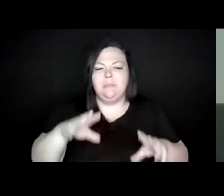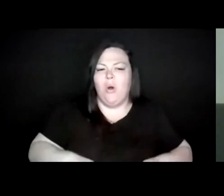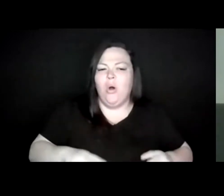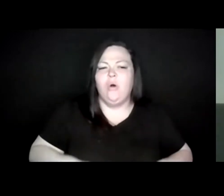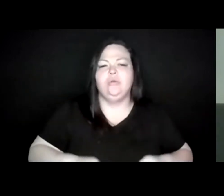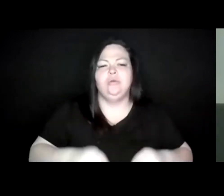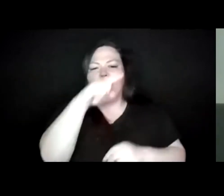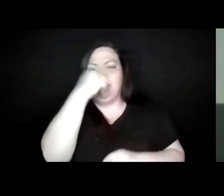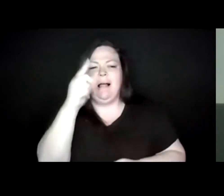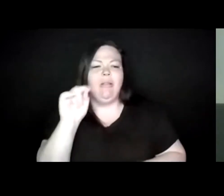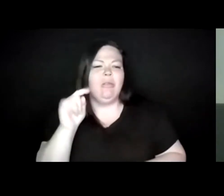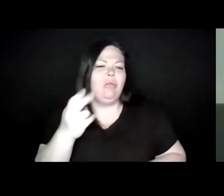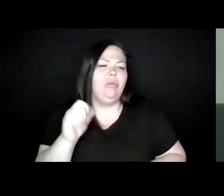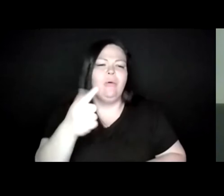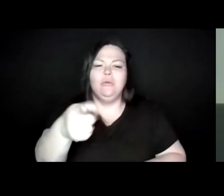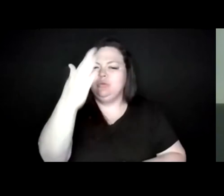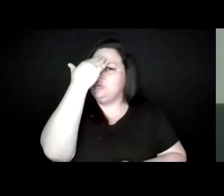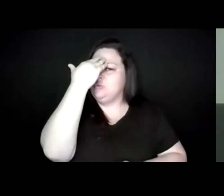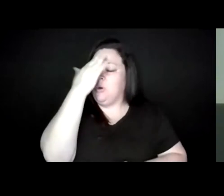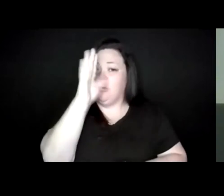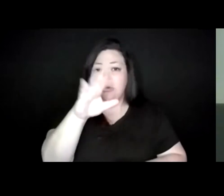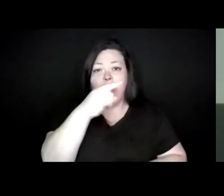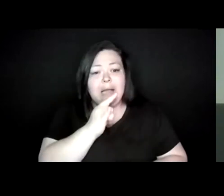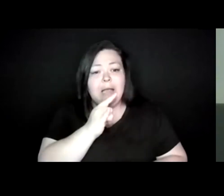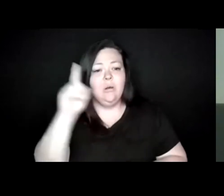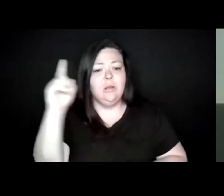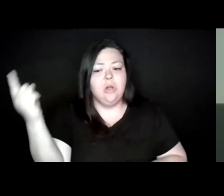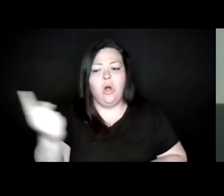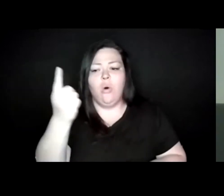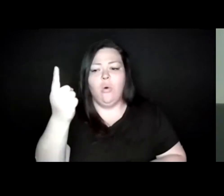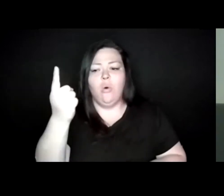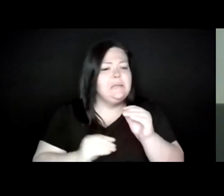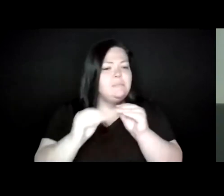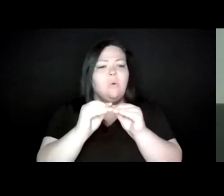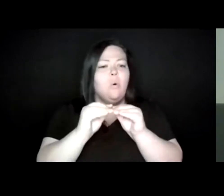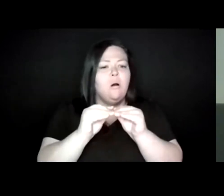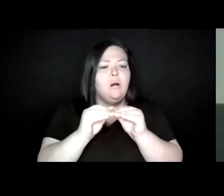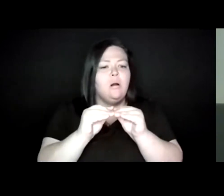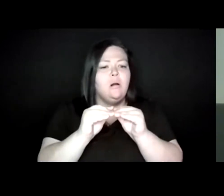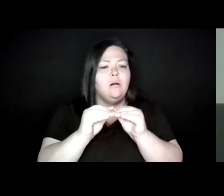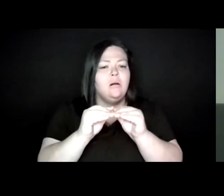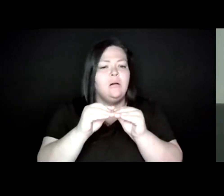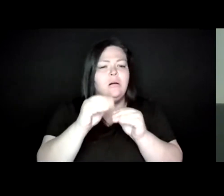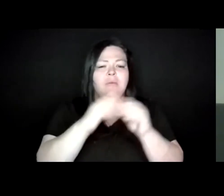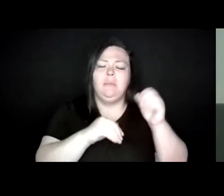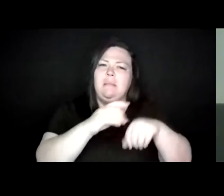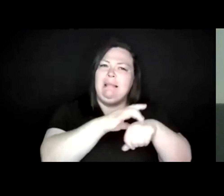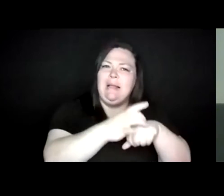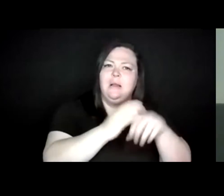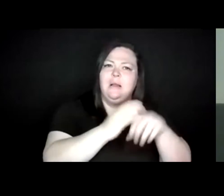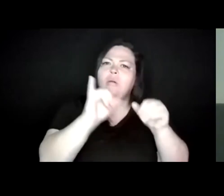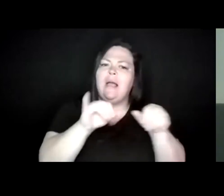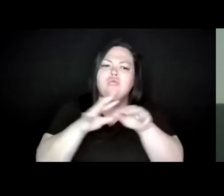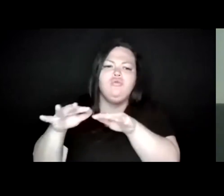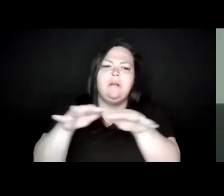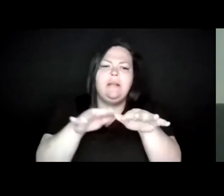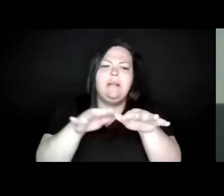didn't you know your child was always more/ of a planet? more like rivers shedding skin?//